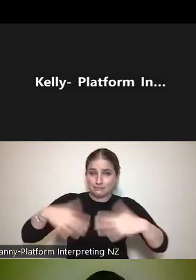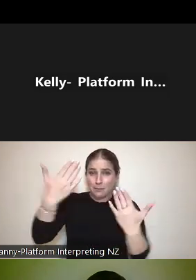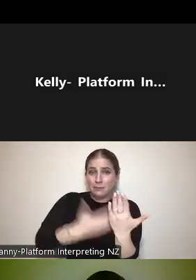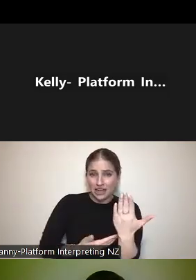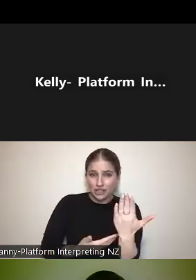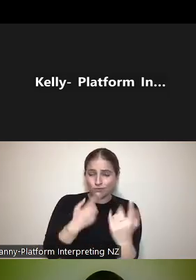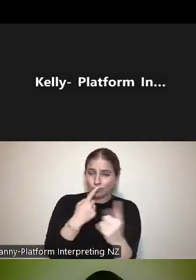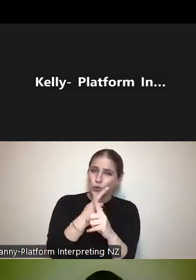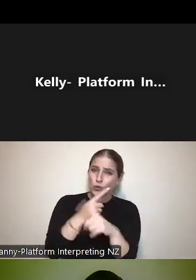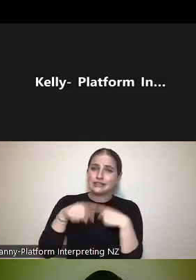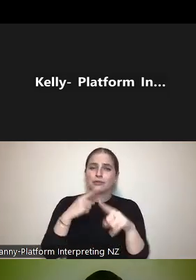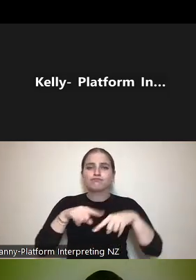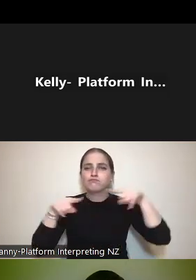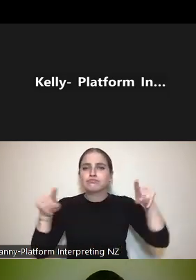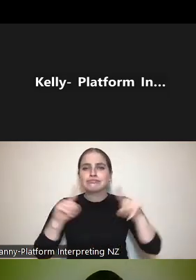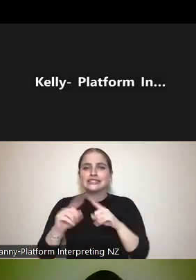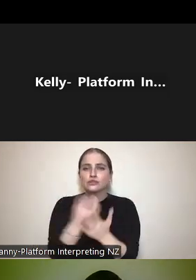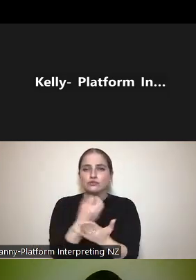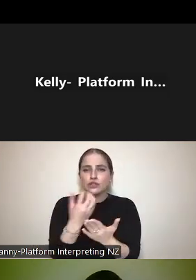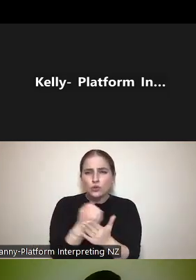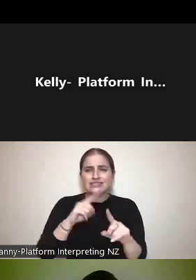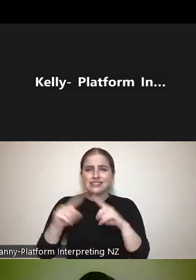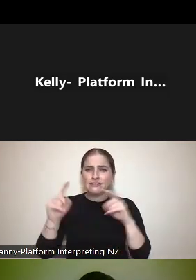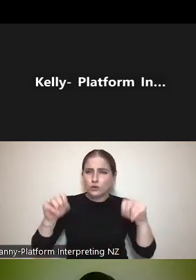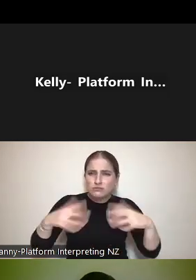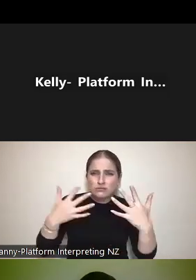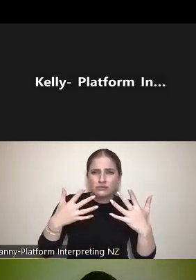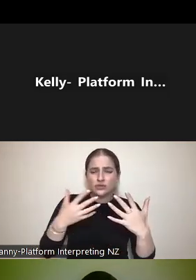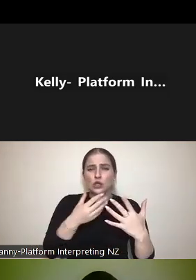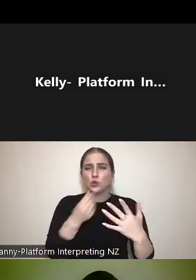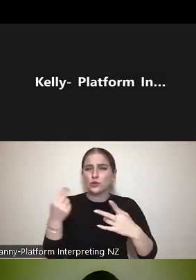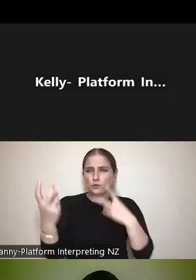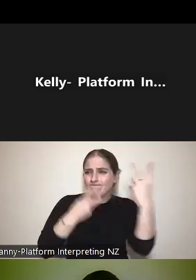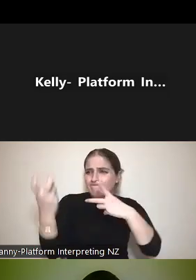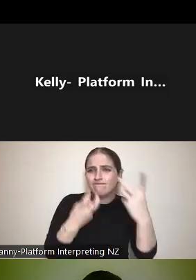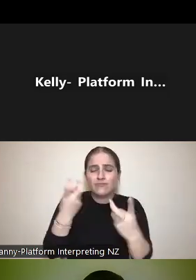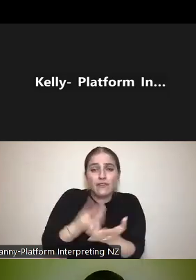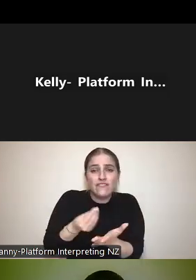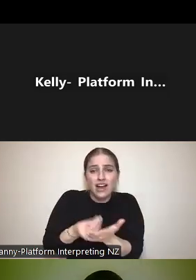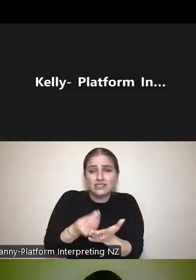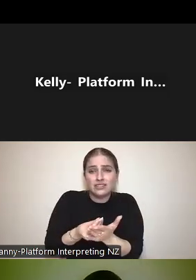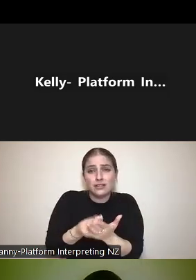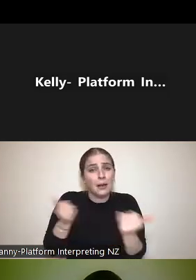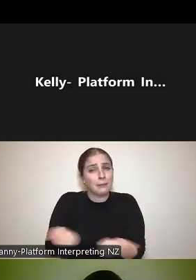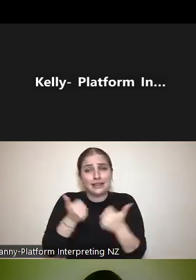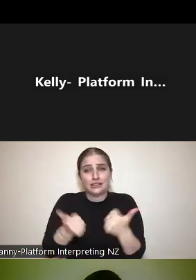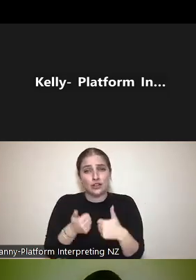search engines that you can use to find funds. It's got all sorts of good info. So please check that out.